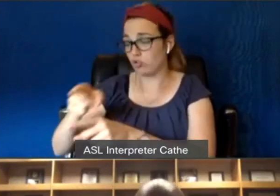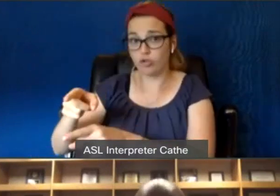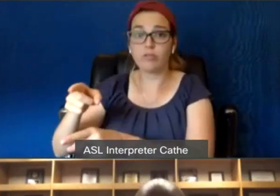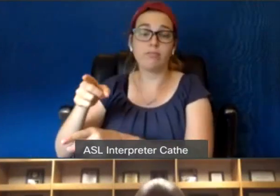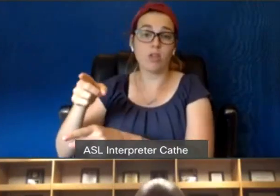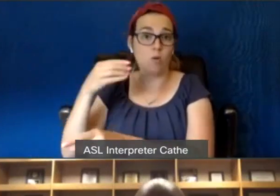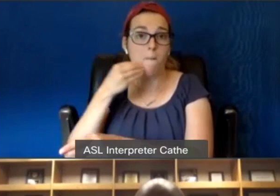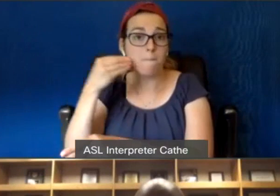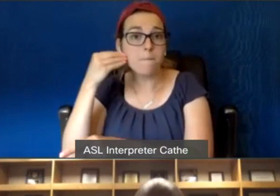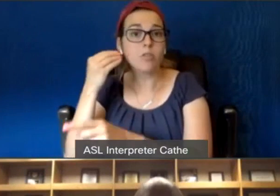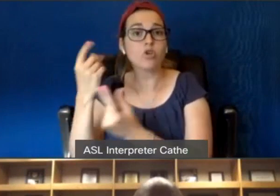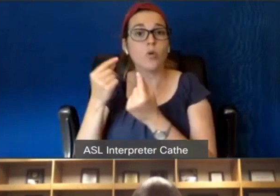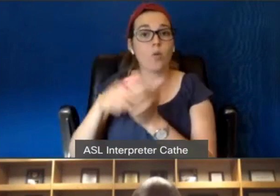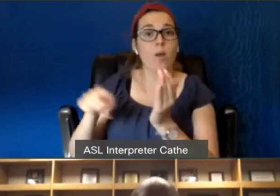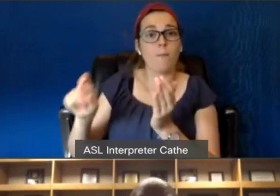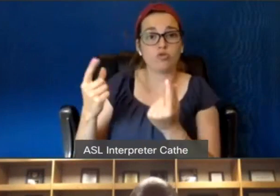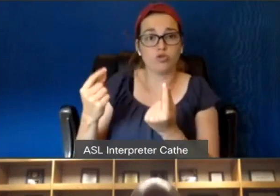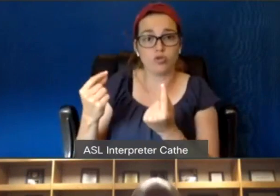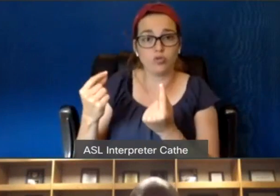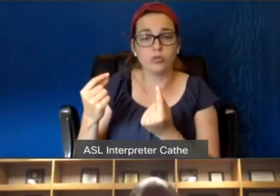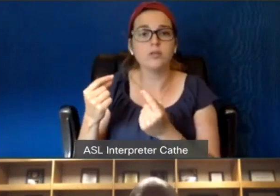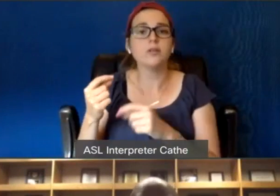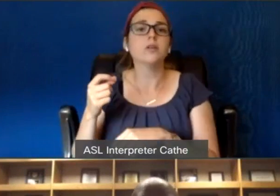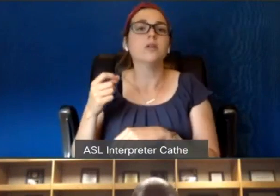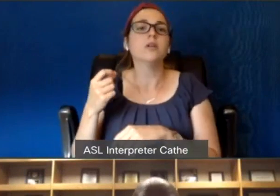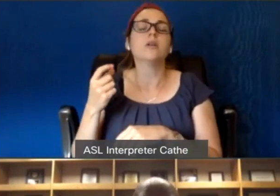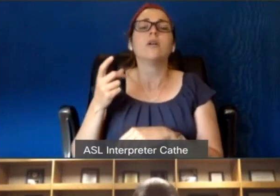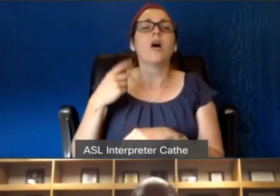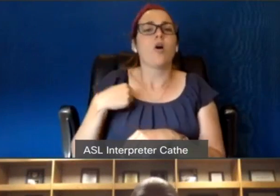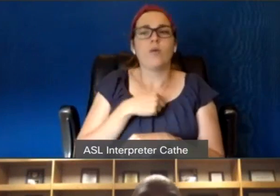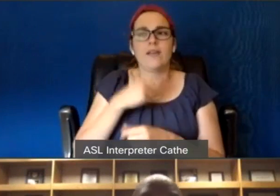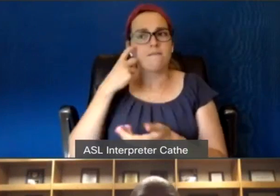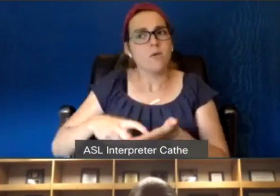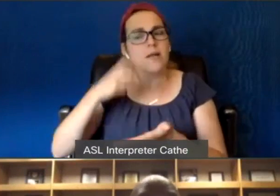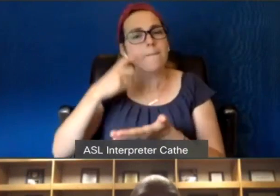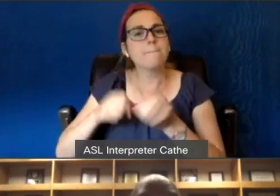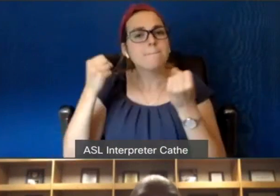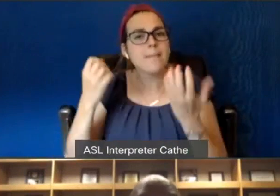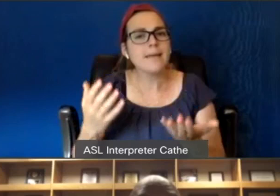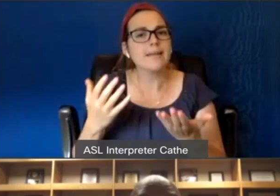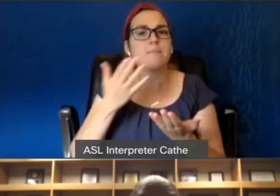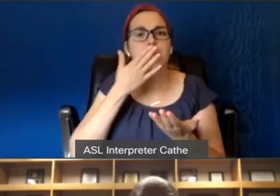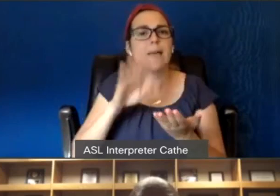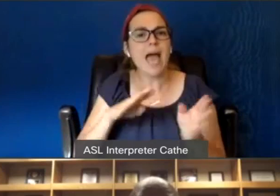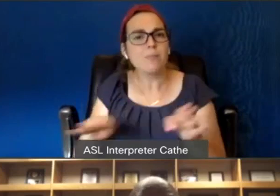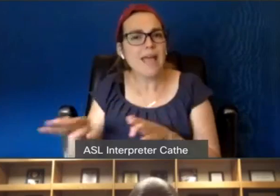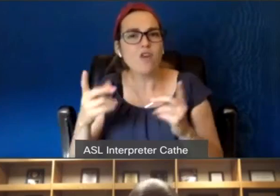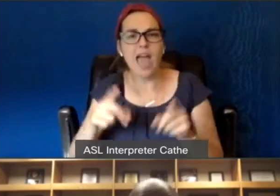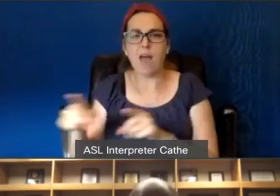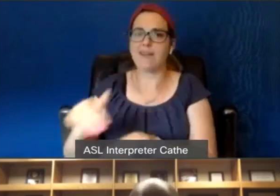out in the 80s called the freaks come out at night. So we wanna make sure our clients aren't hanging out with any freaks after eight o'clock because we know